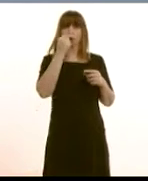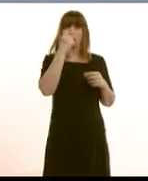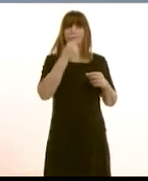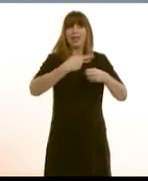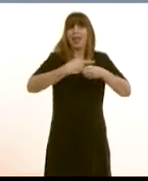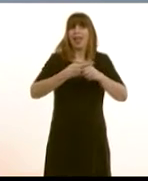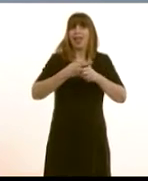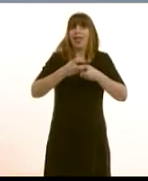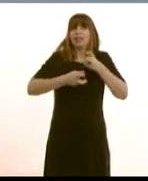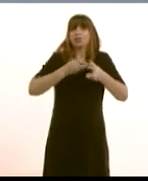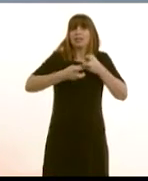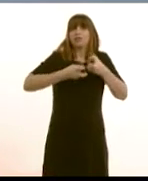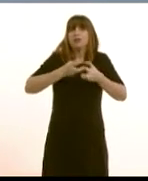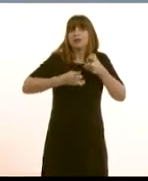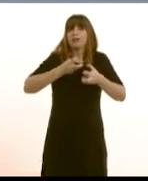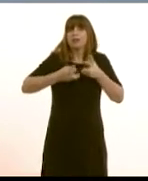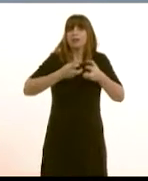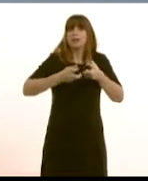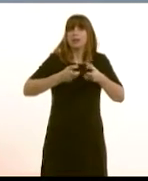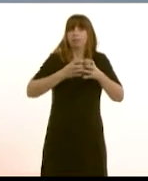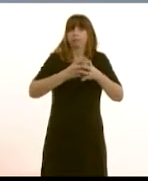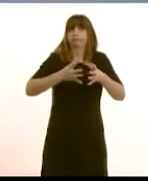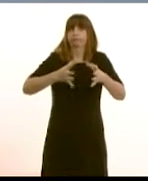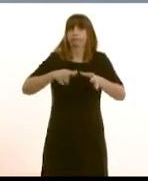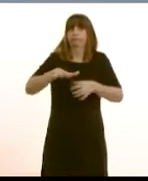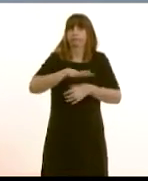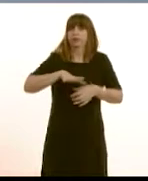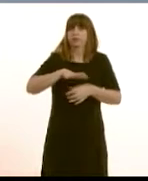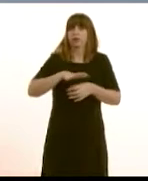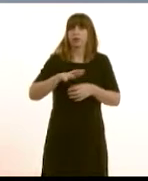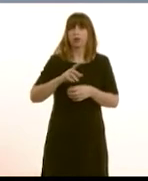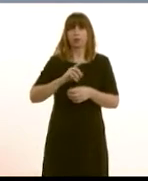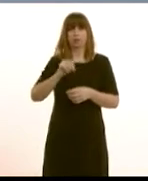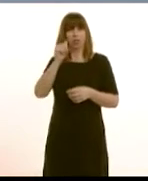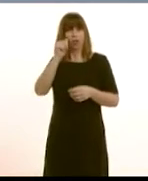companies. Now, retaining that engineering expertise in the wider area would be very